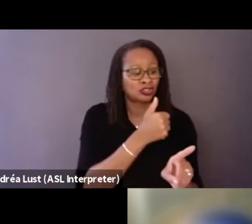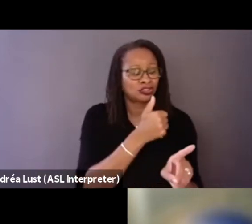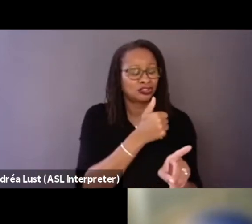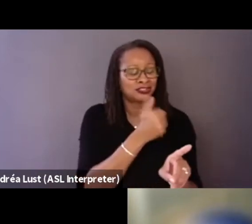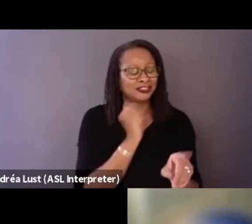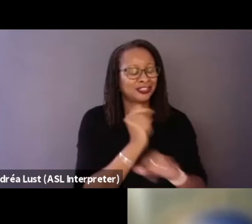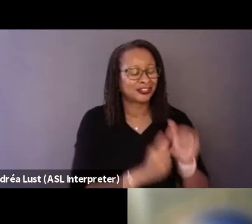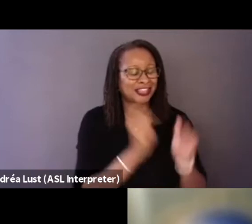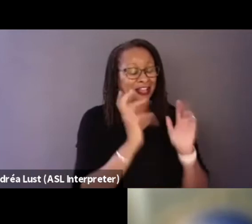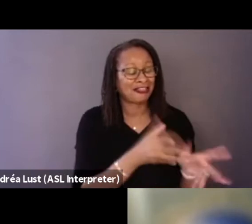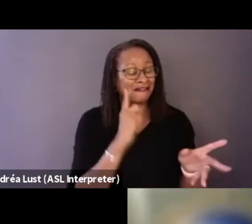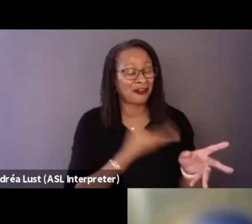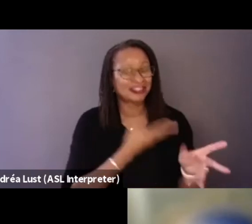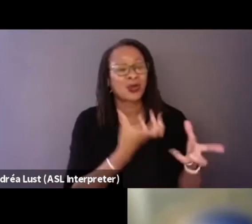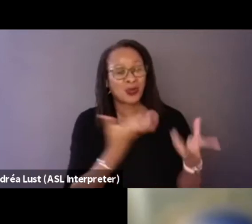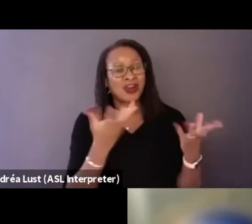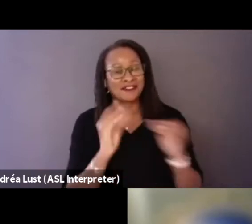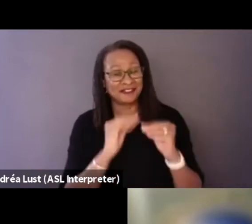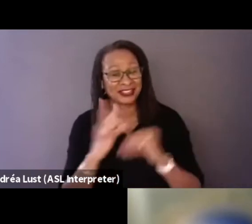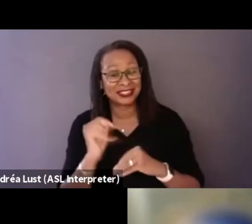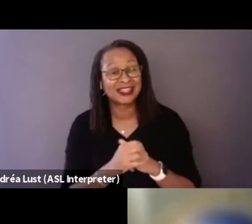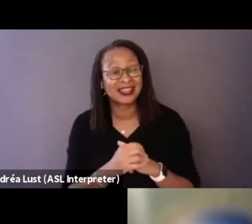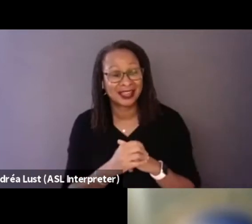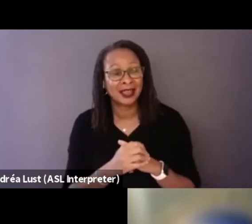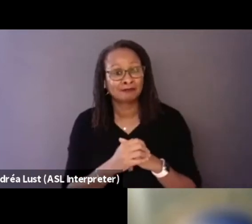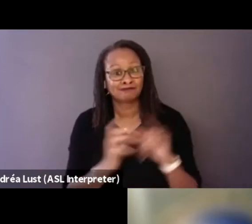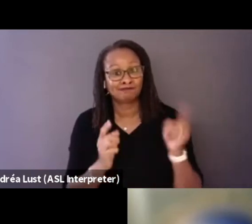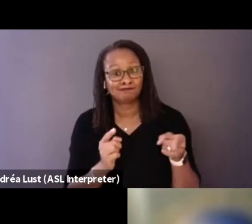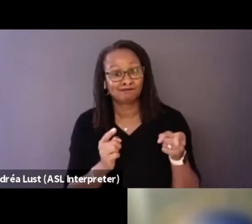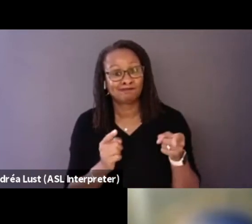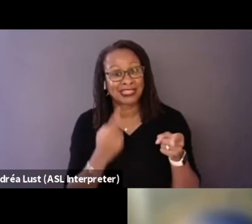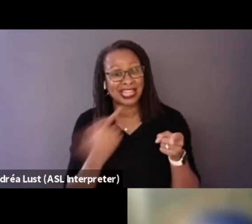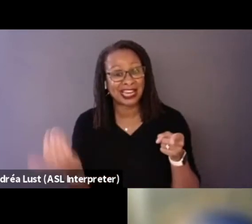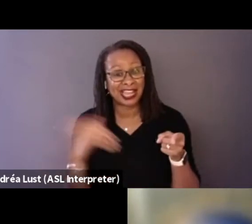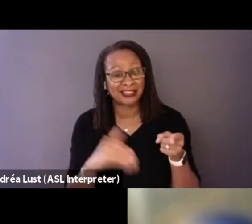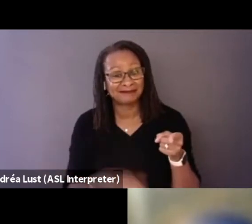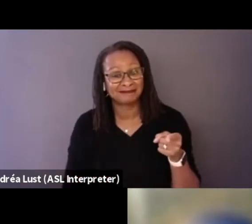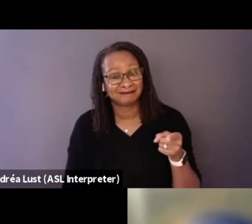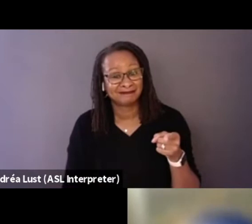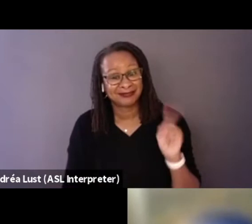And we want to fix that when it comes to... Say that. (Jarrett and Jessica laugh)